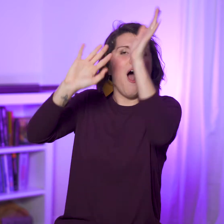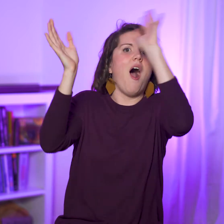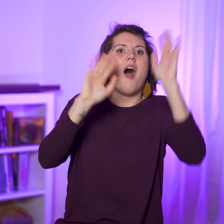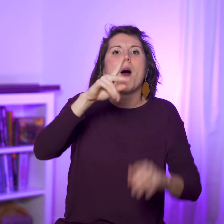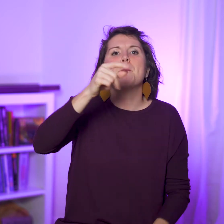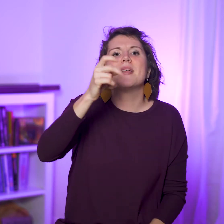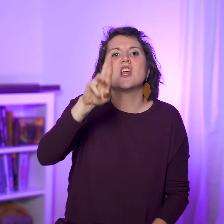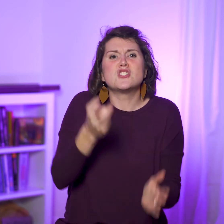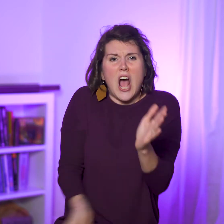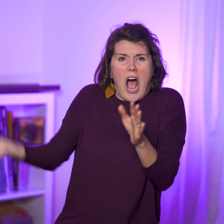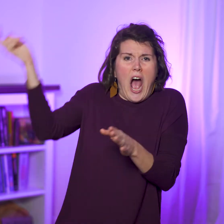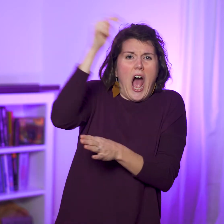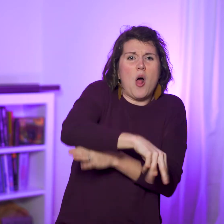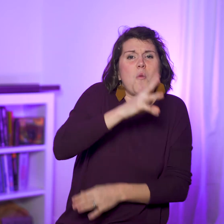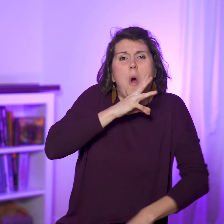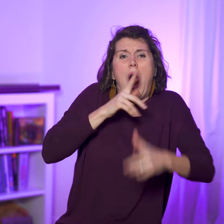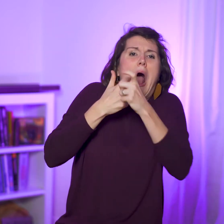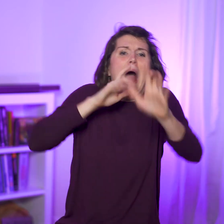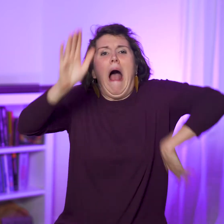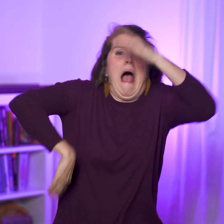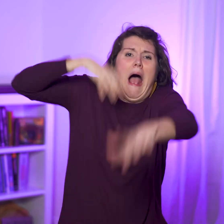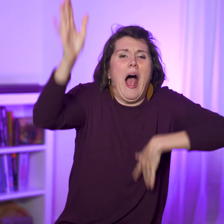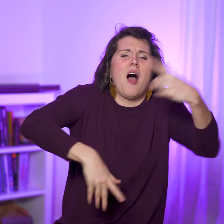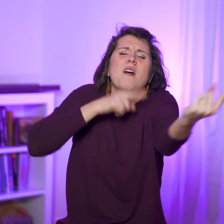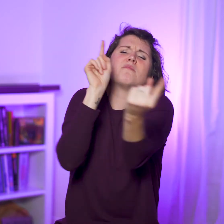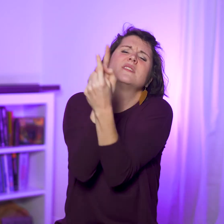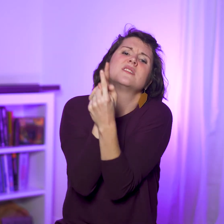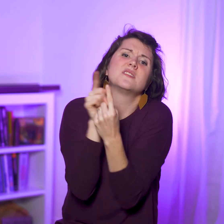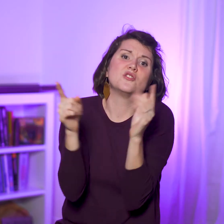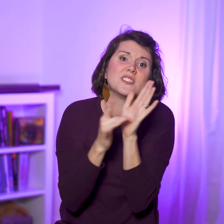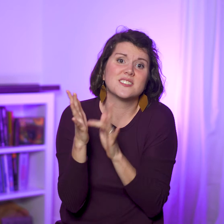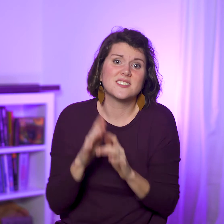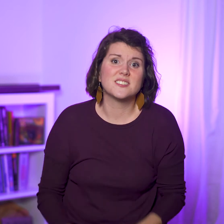Peter jumps in the water and swims to shore to meet Him.